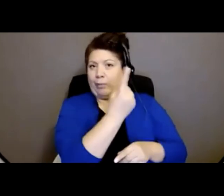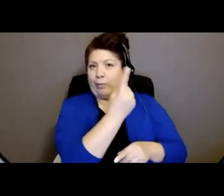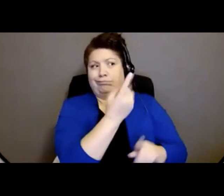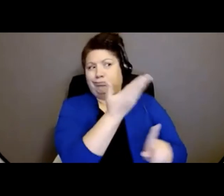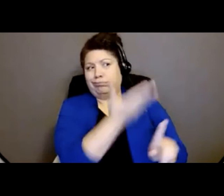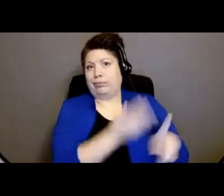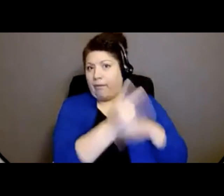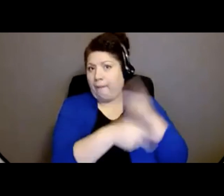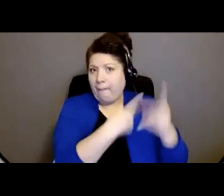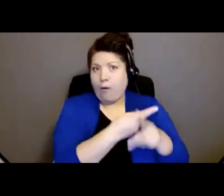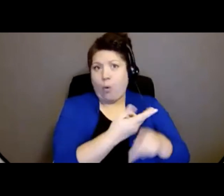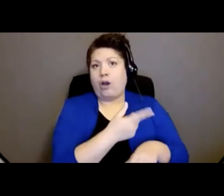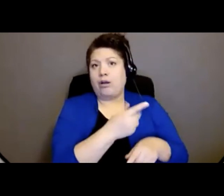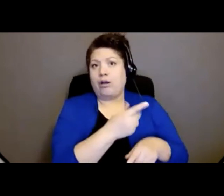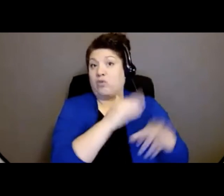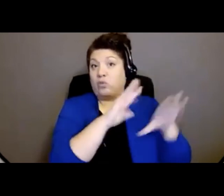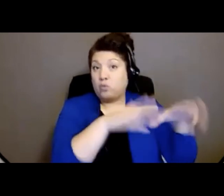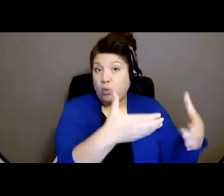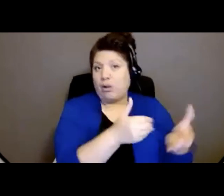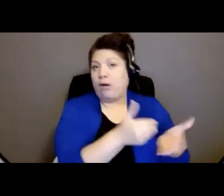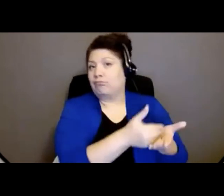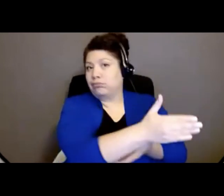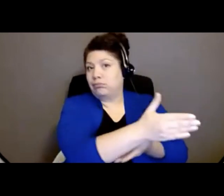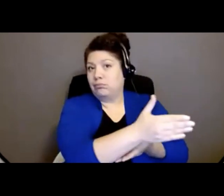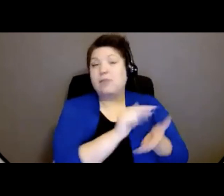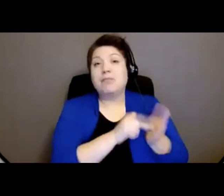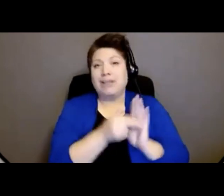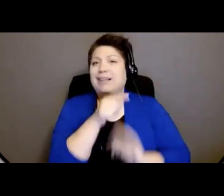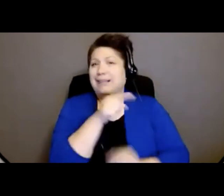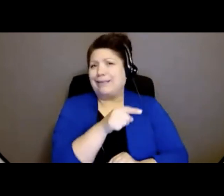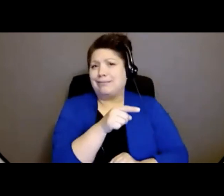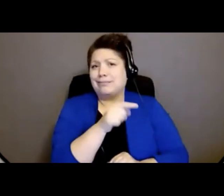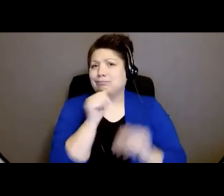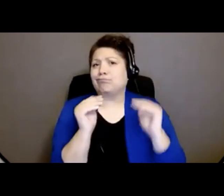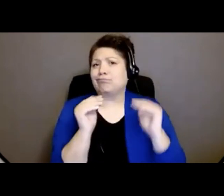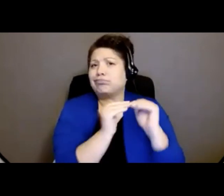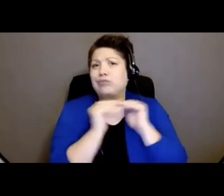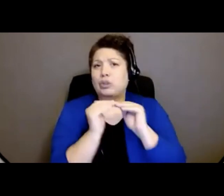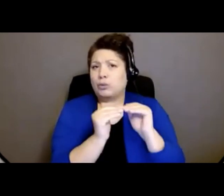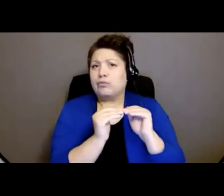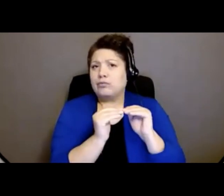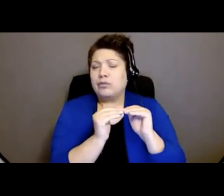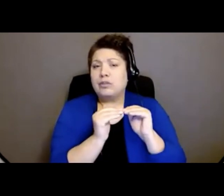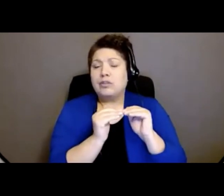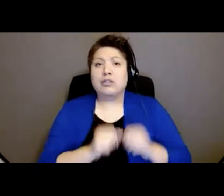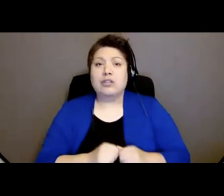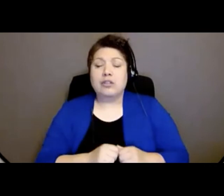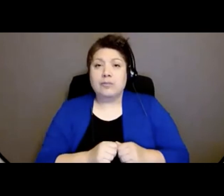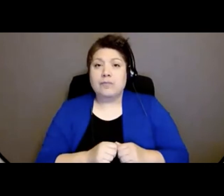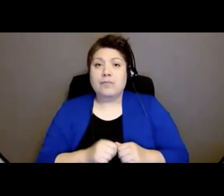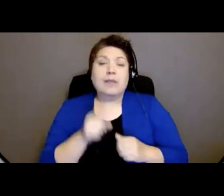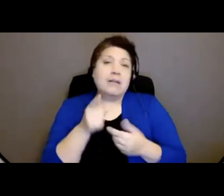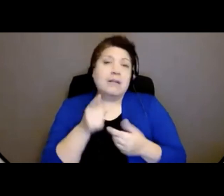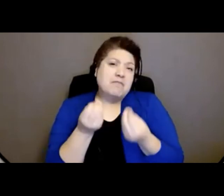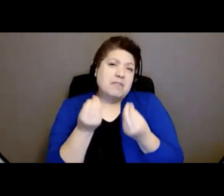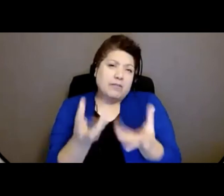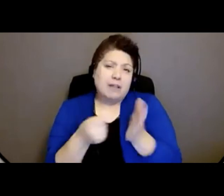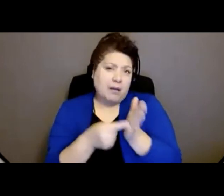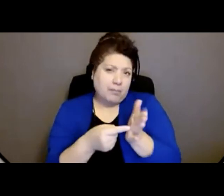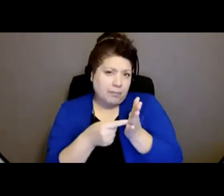AND THAT RESULTS IN UNEQUAL TREATMENT. FOR EXAMPLE, IF WE THINK ABOUT THE EXAMPLE,